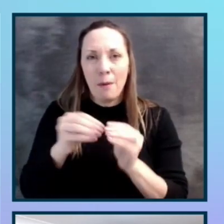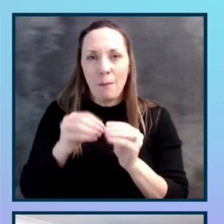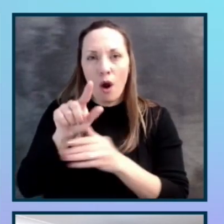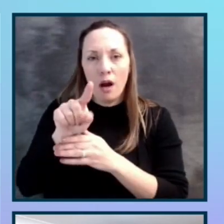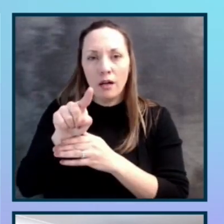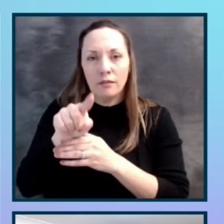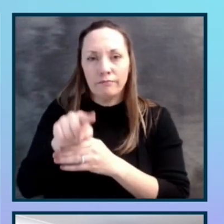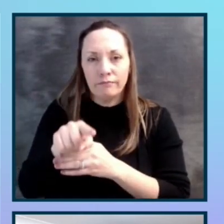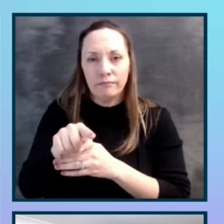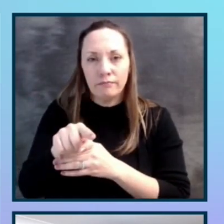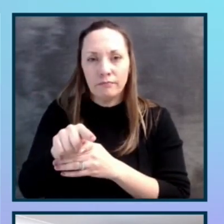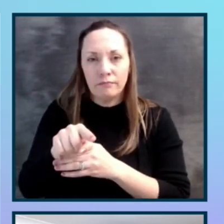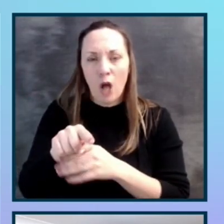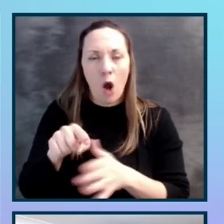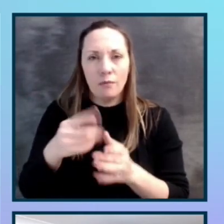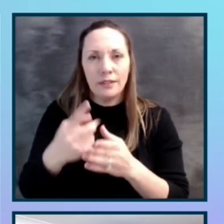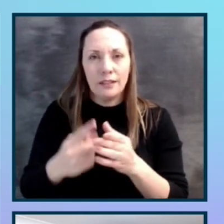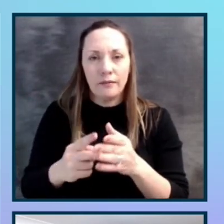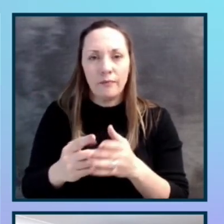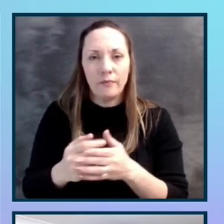Oh, they disappeared behind the wall, fire!